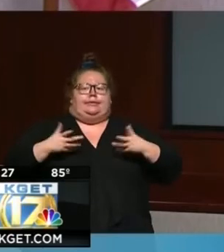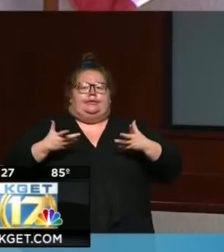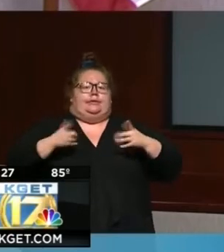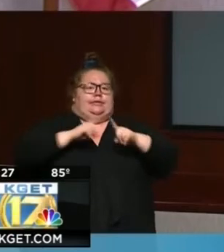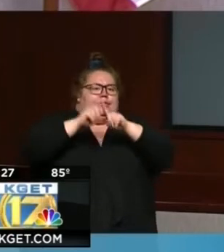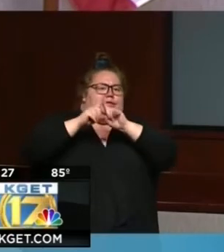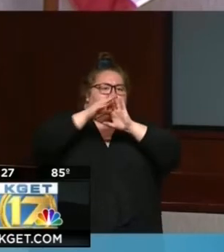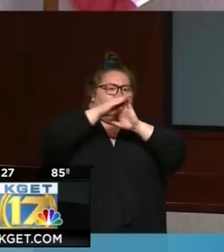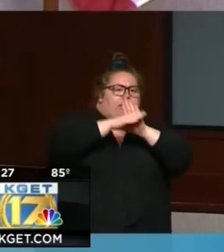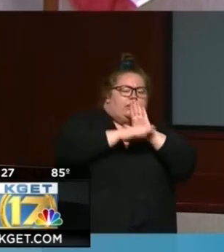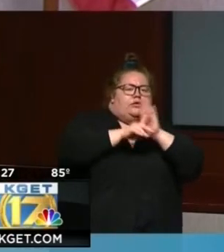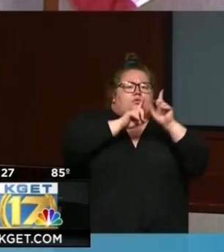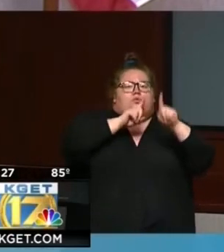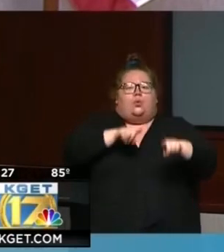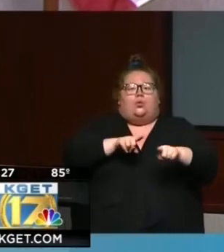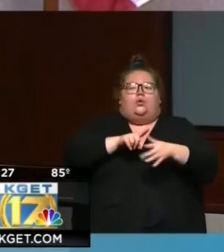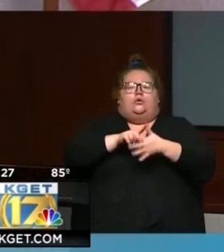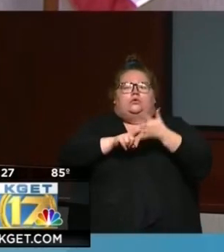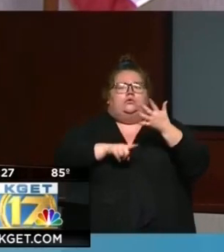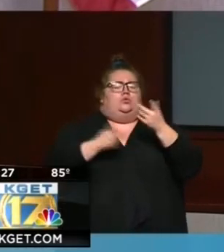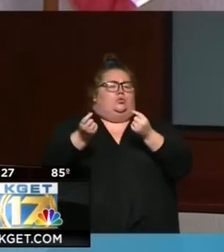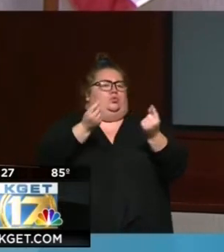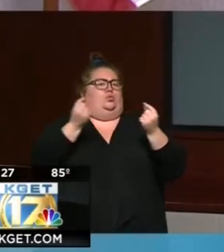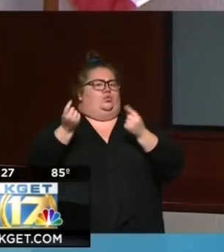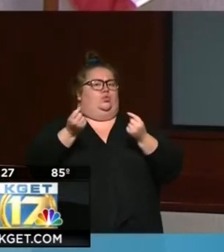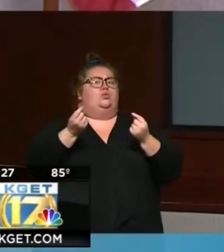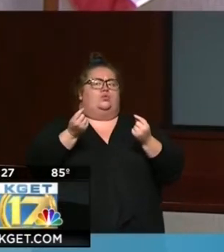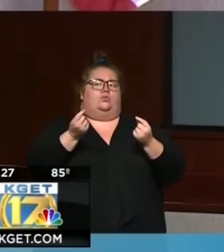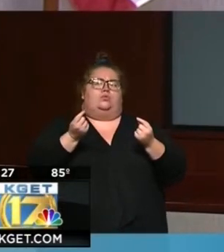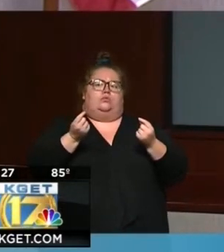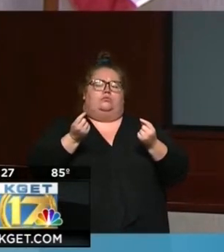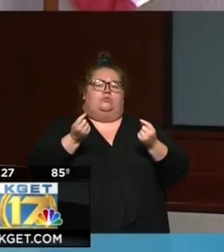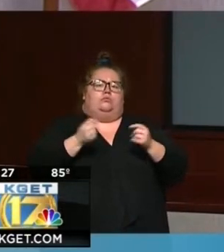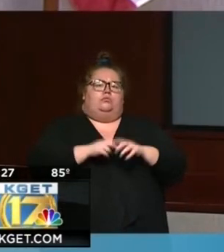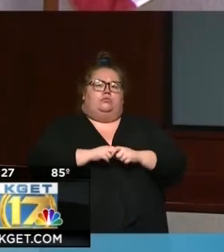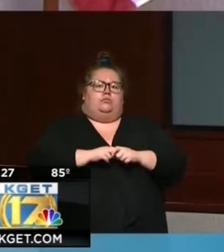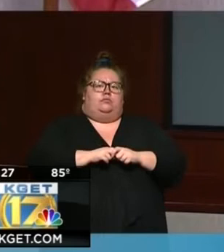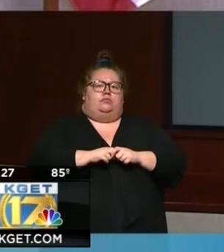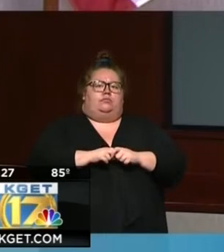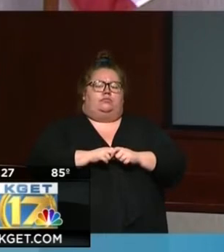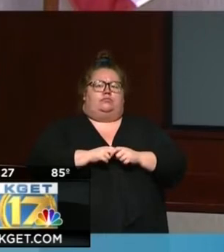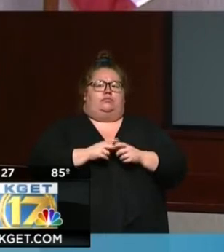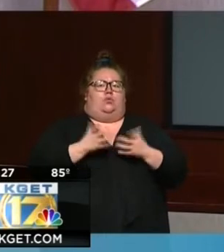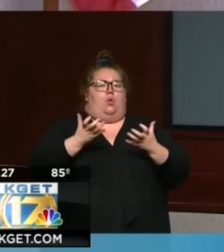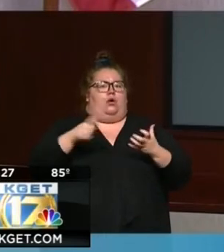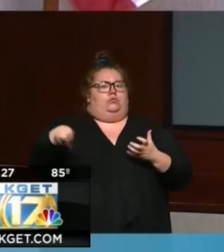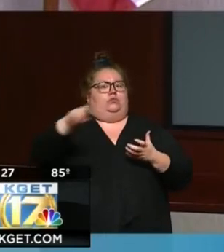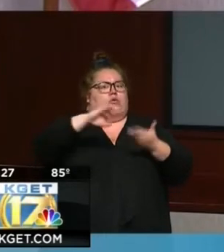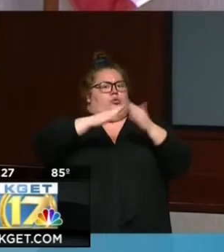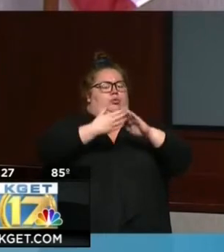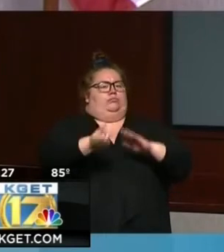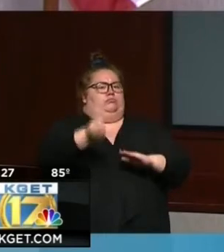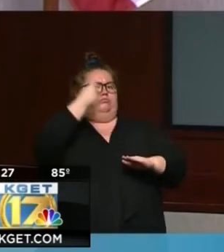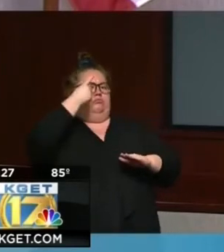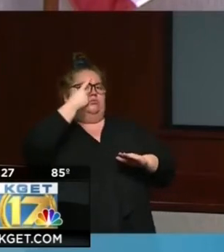DOWN THE STATE. THERE ARE NUMEROUS ADAPTATION, GUIDANCE DOCUMENTS, RECOMMENDATIONS, ORDERS AND MAKING SURE THAT EVERYBODY